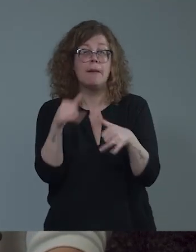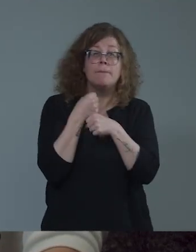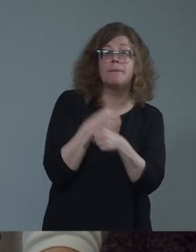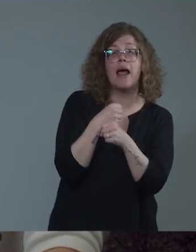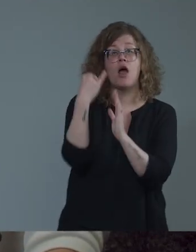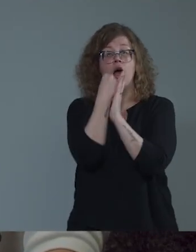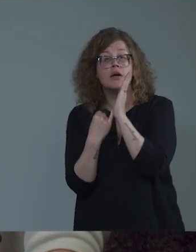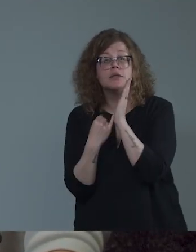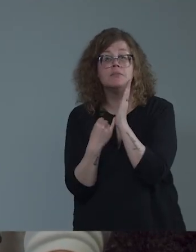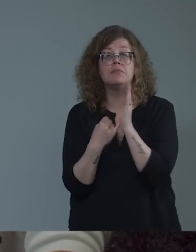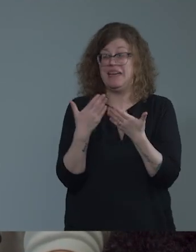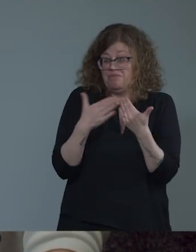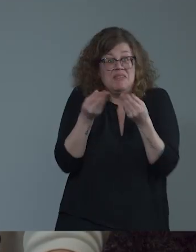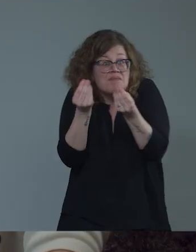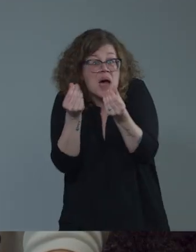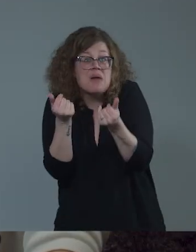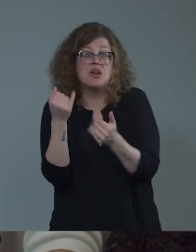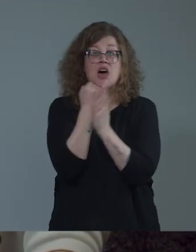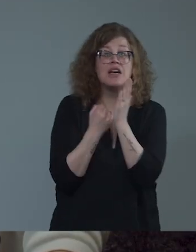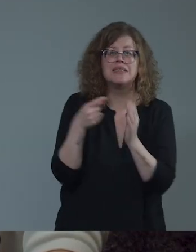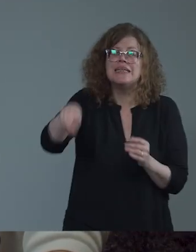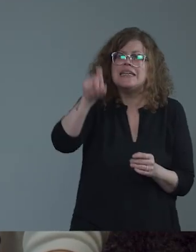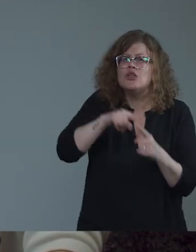When it comes to responsibilities, you're going above and beyond. Everything's crossed like the